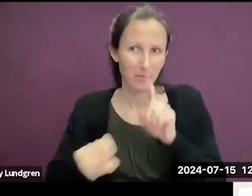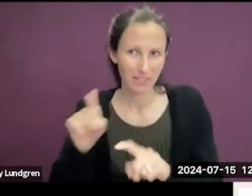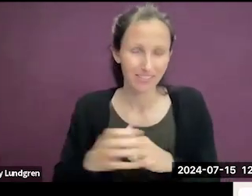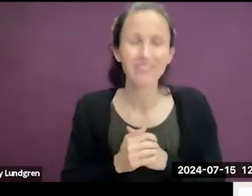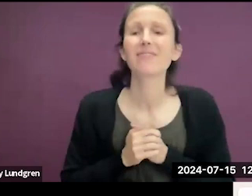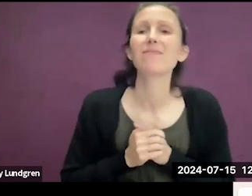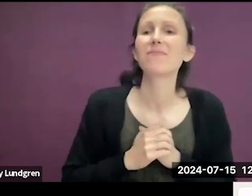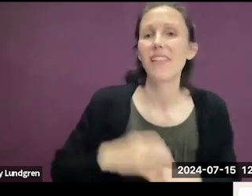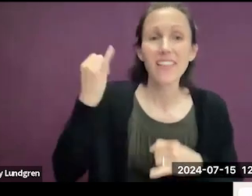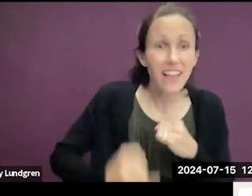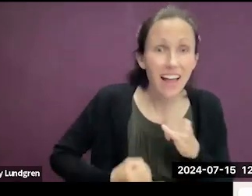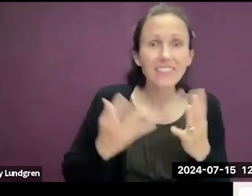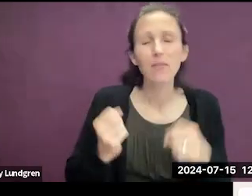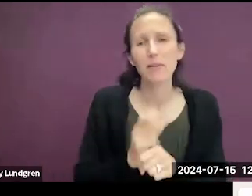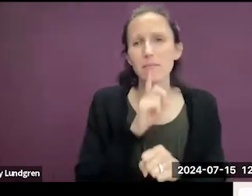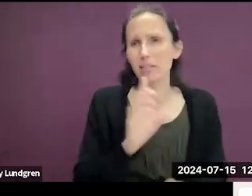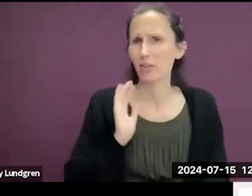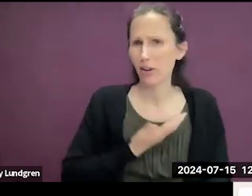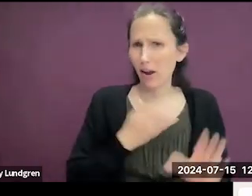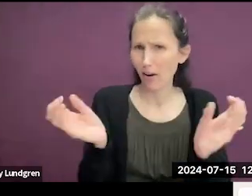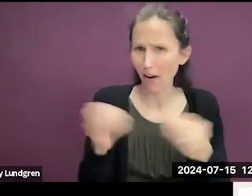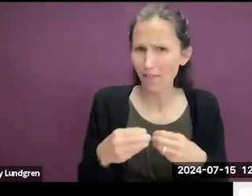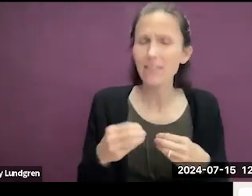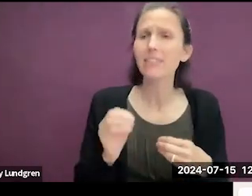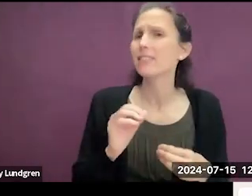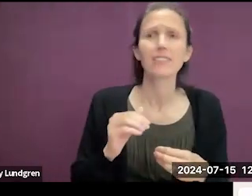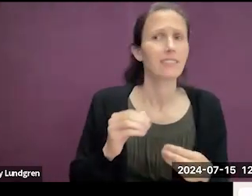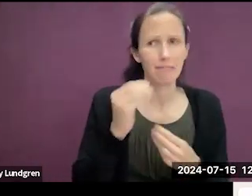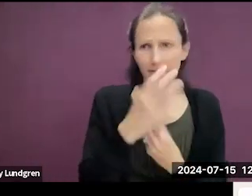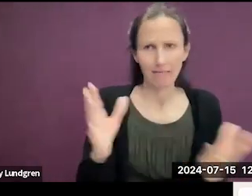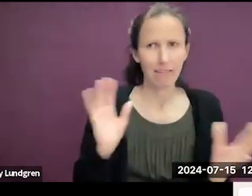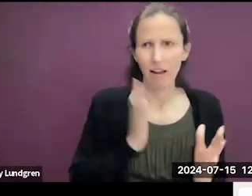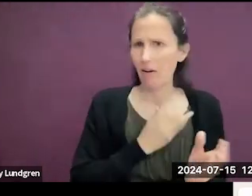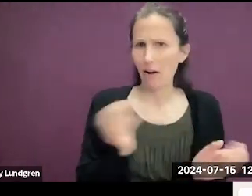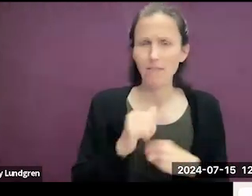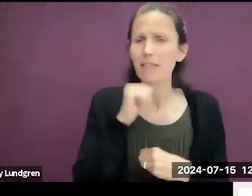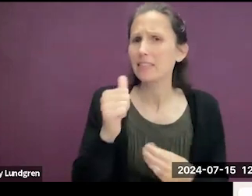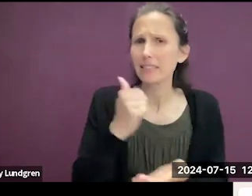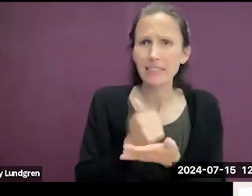And lastly, I wanna state that our office does not assist with PowerPoint remediation on a large scale.